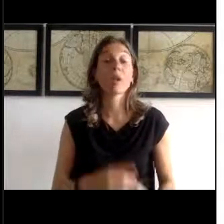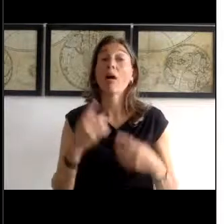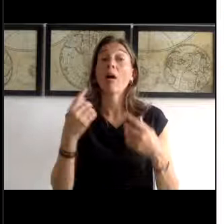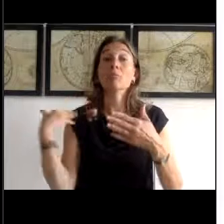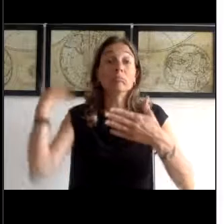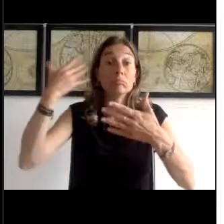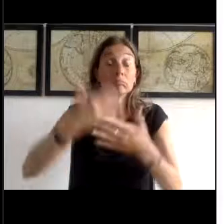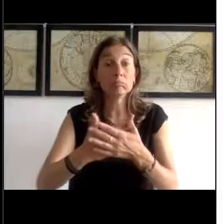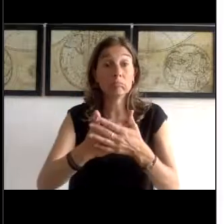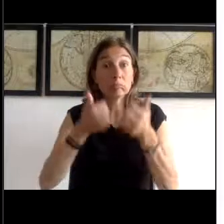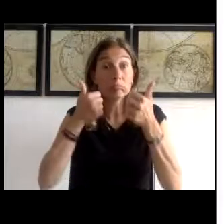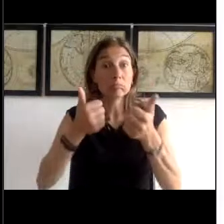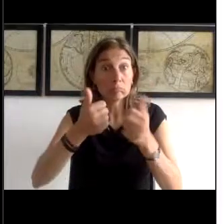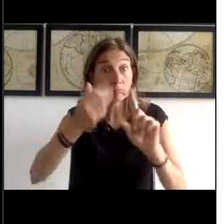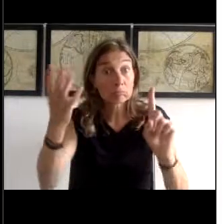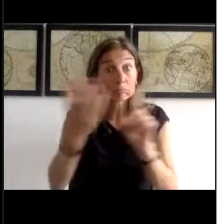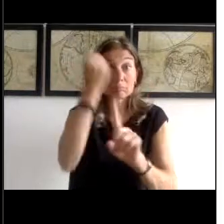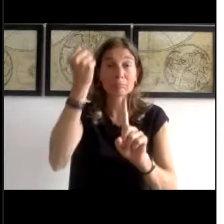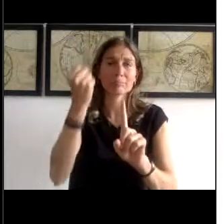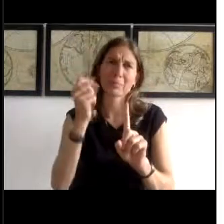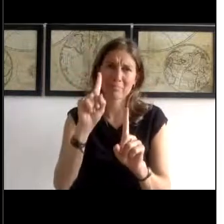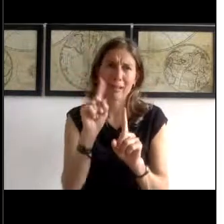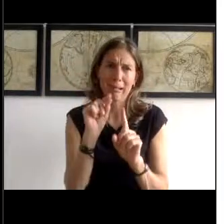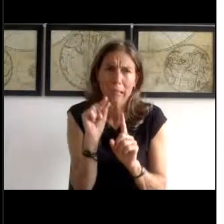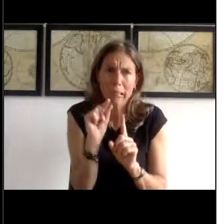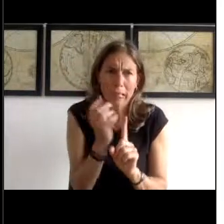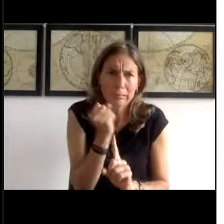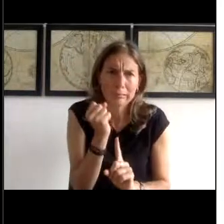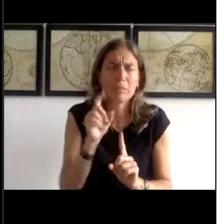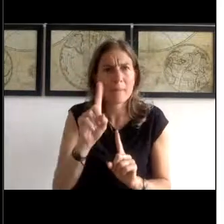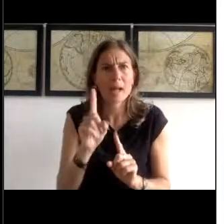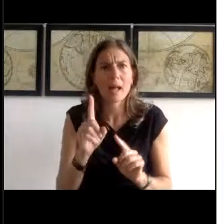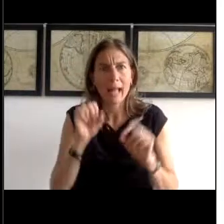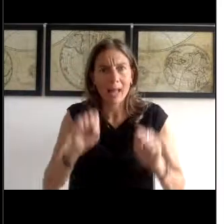for people with certain degrees of disability and free of dependency.